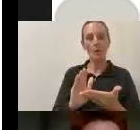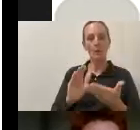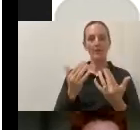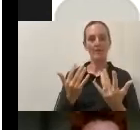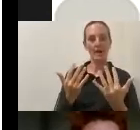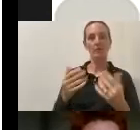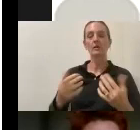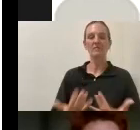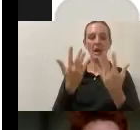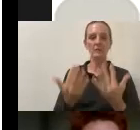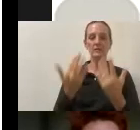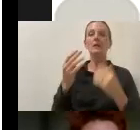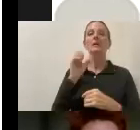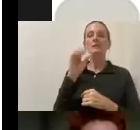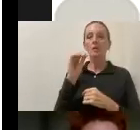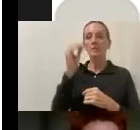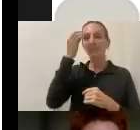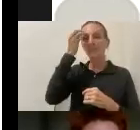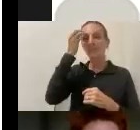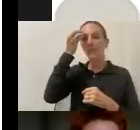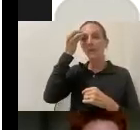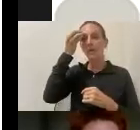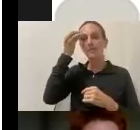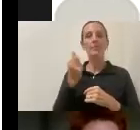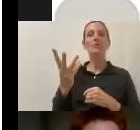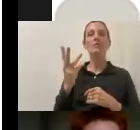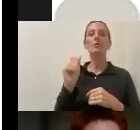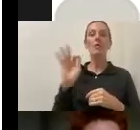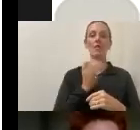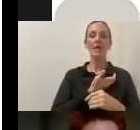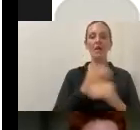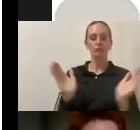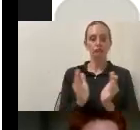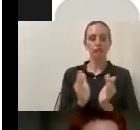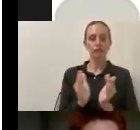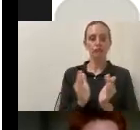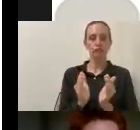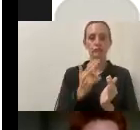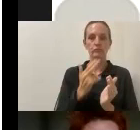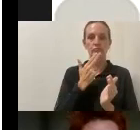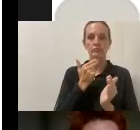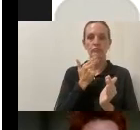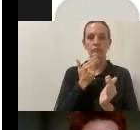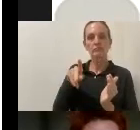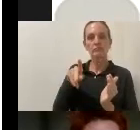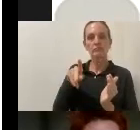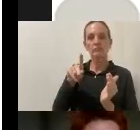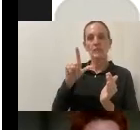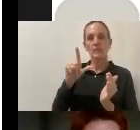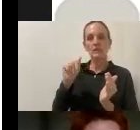A few of our smaller lakes and smaller ponds that people will use for water unfortunately